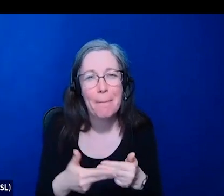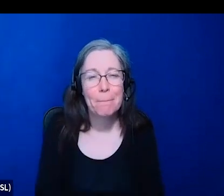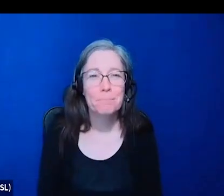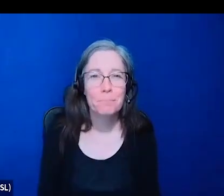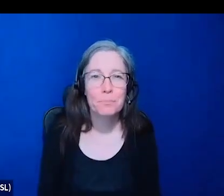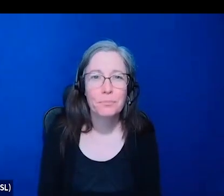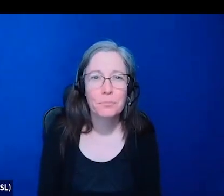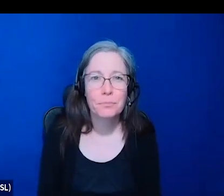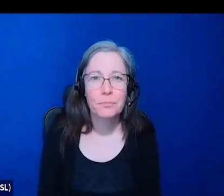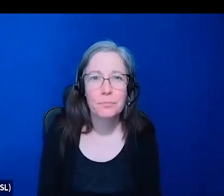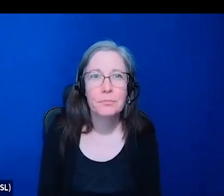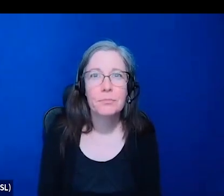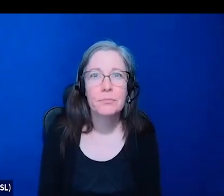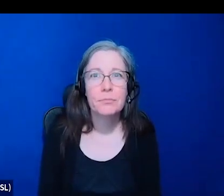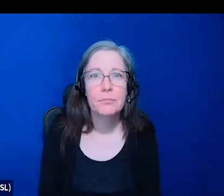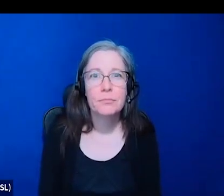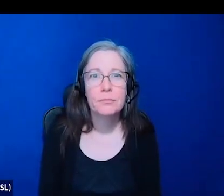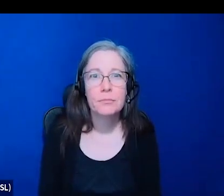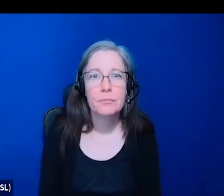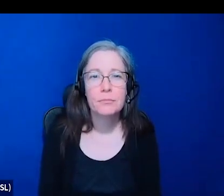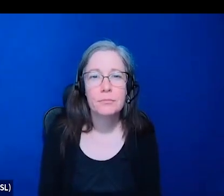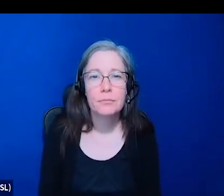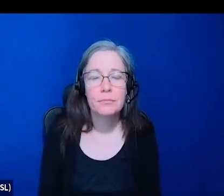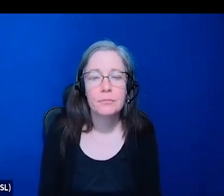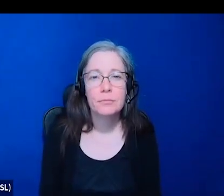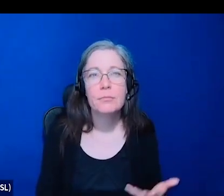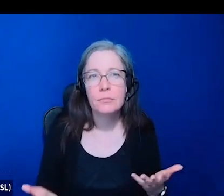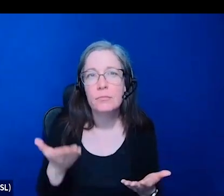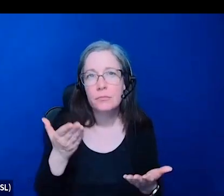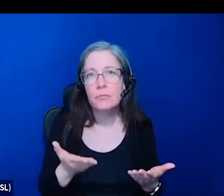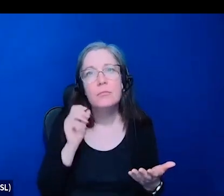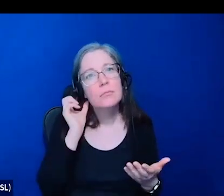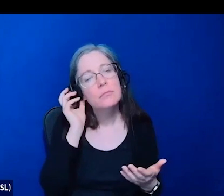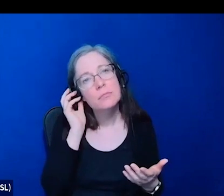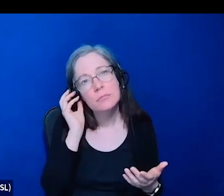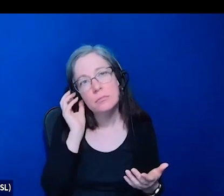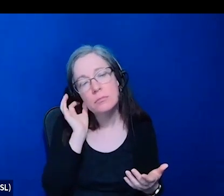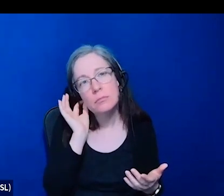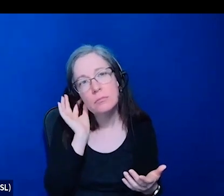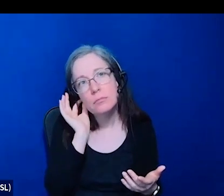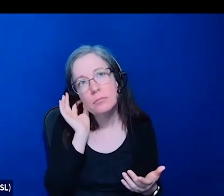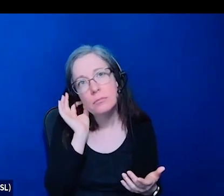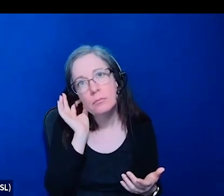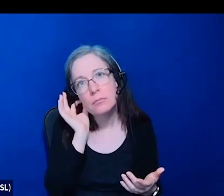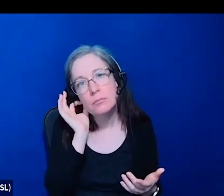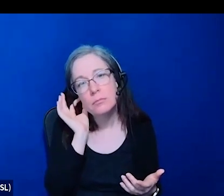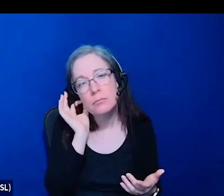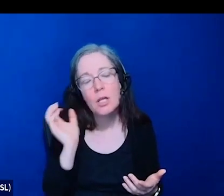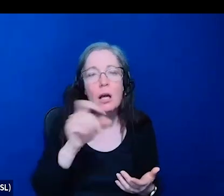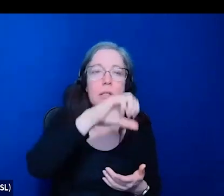What we've done here, partly just for the sake of argument, is divide the space experience into three sections.